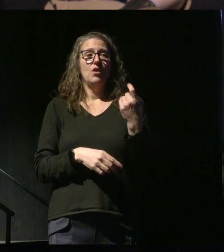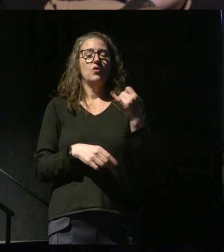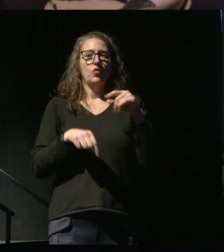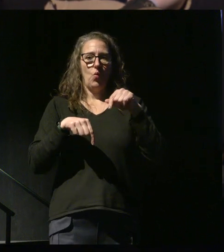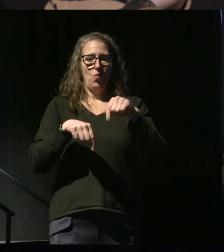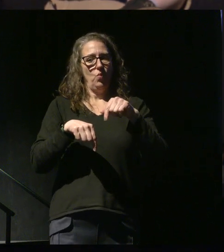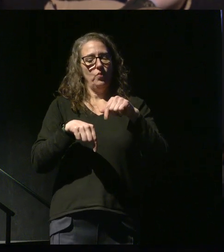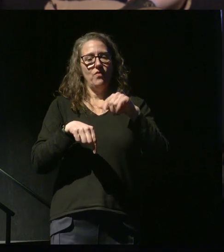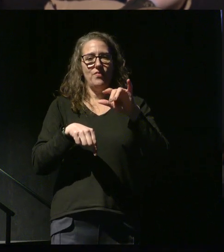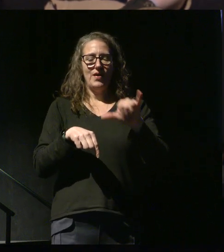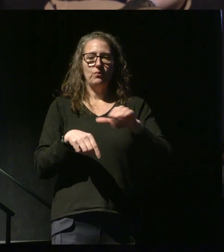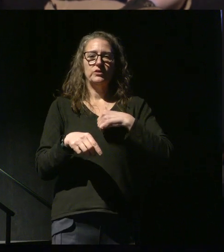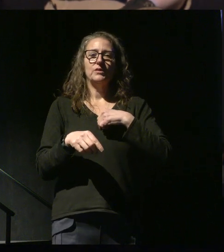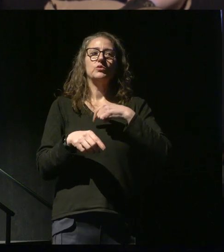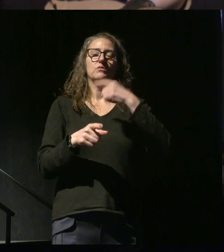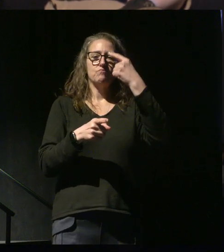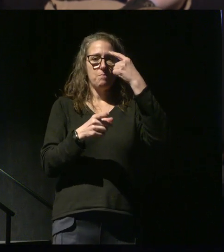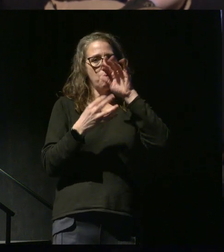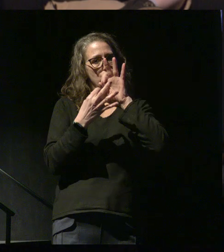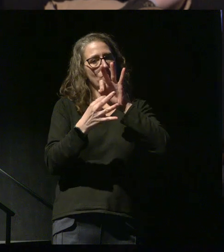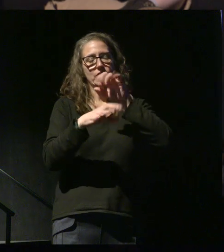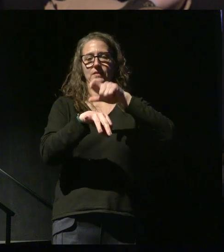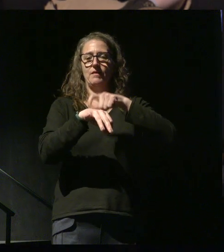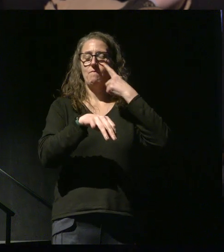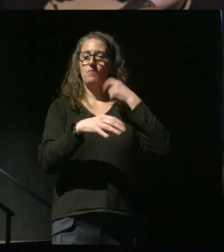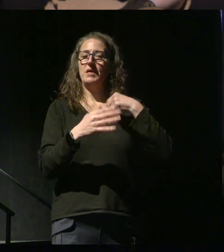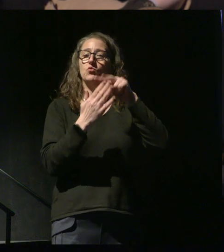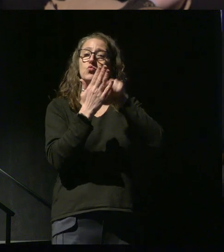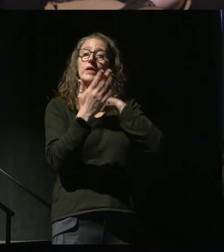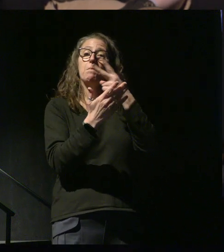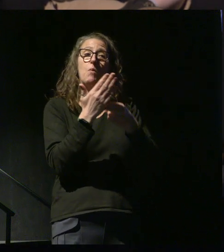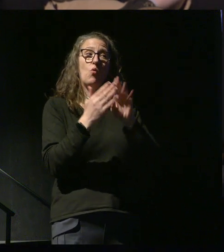to read both of your books and which are about caretaking,